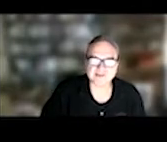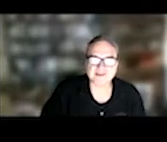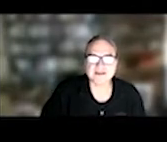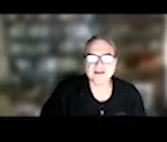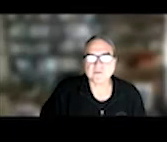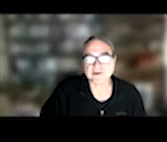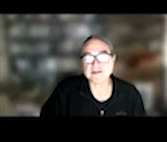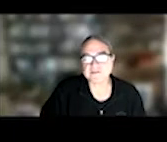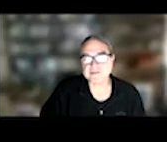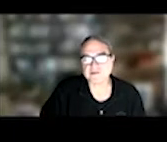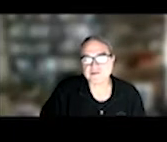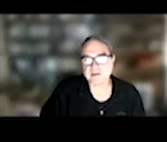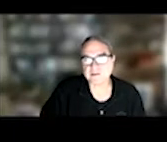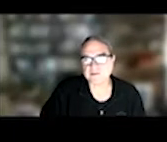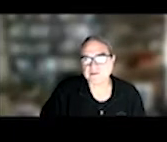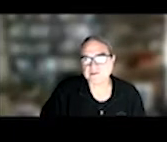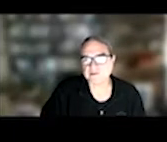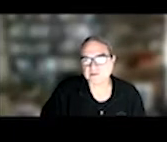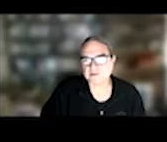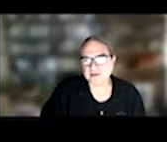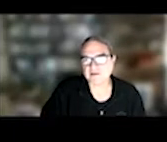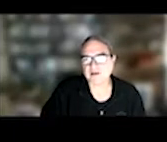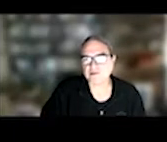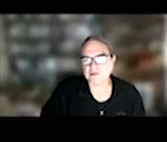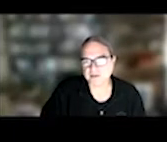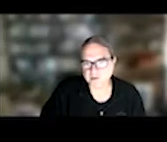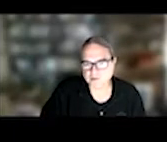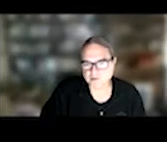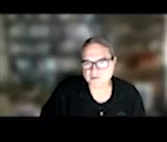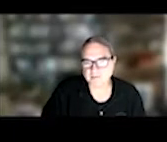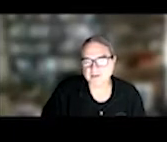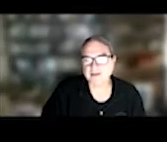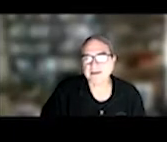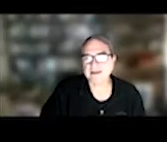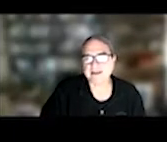Well there is physical trauma, but there's also psychological and emotional trauma and